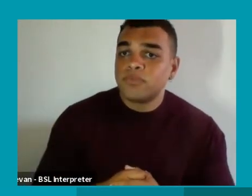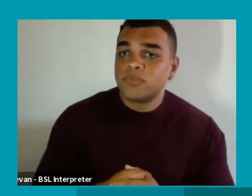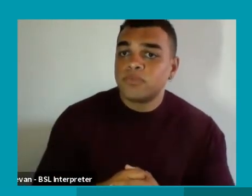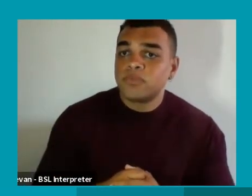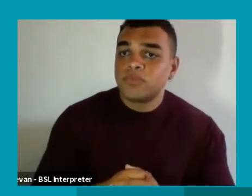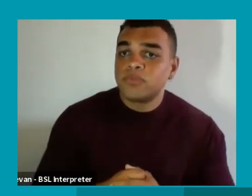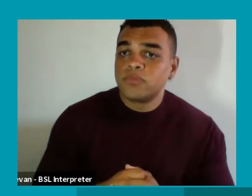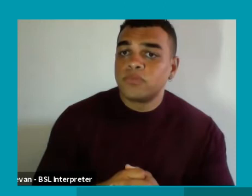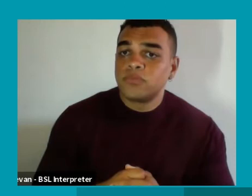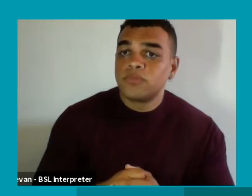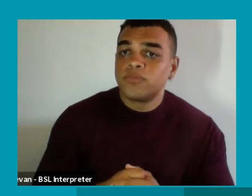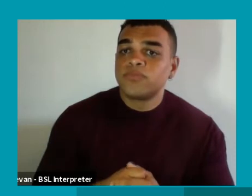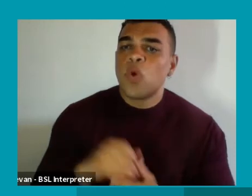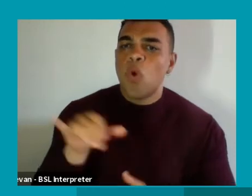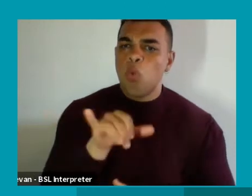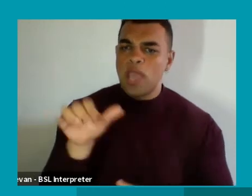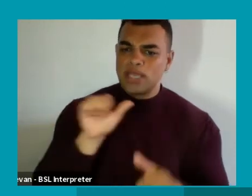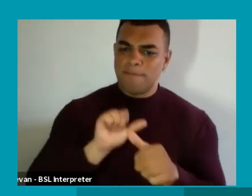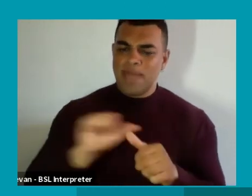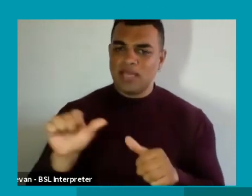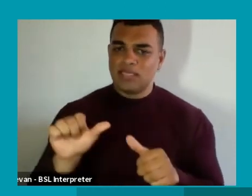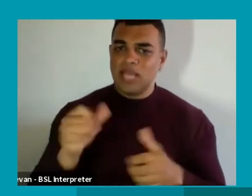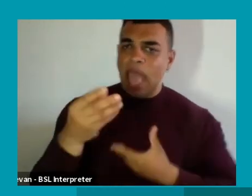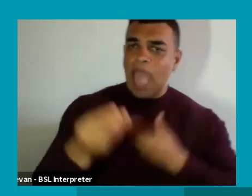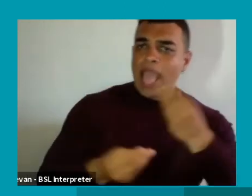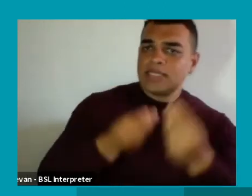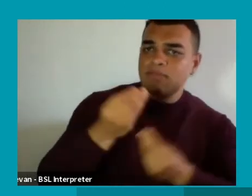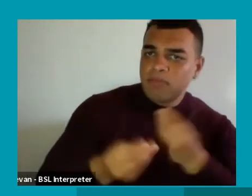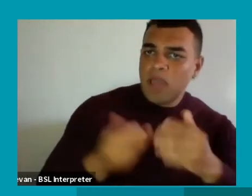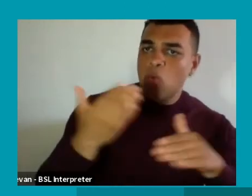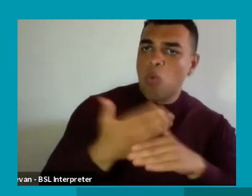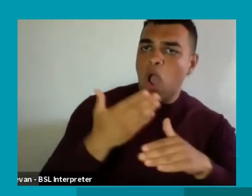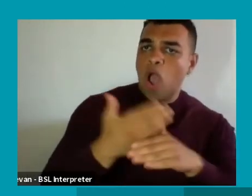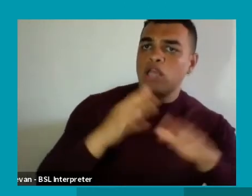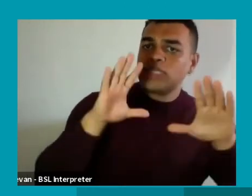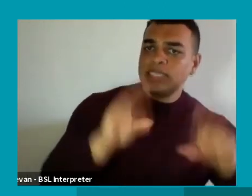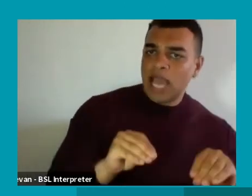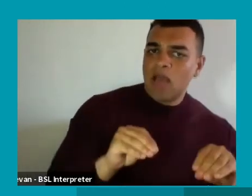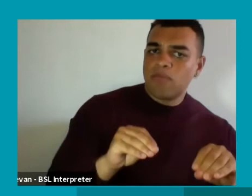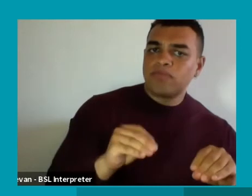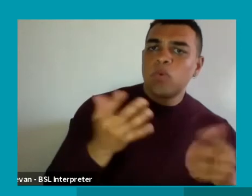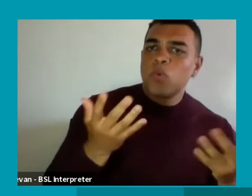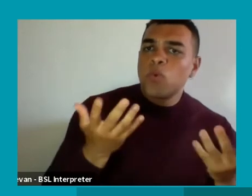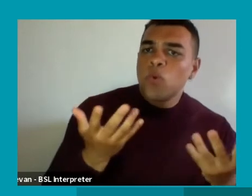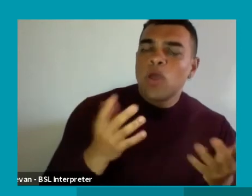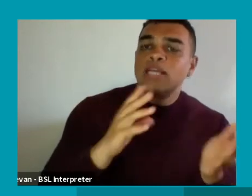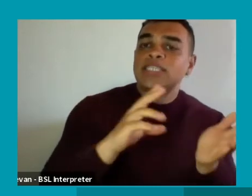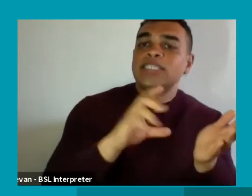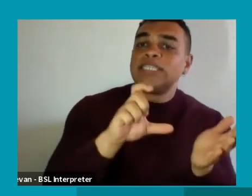Which is best if cancer unexplained, is this very likely to put them off? Thanks Tammy. That's a great question.